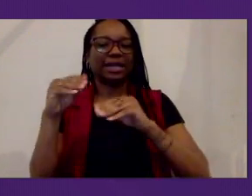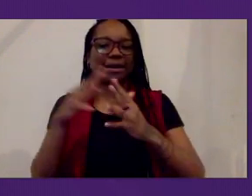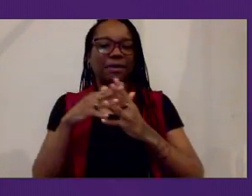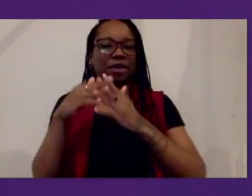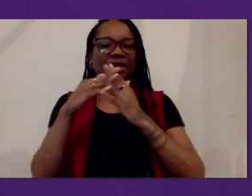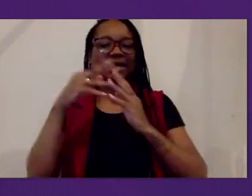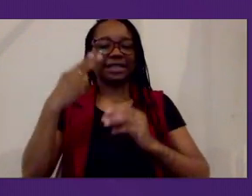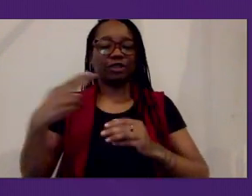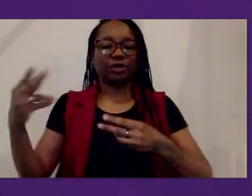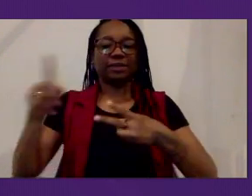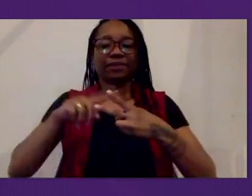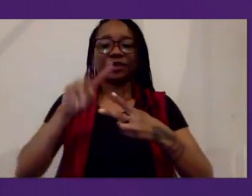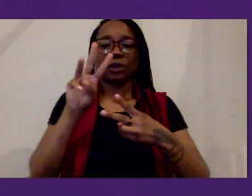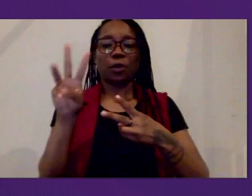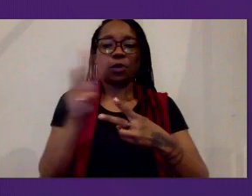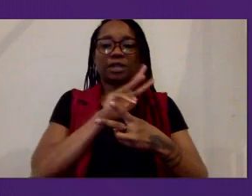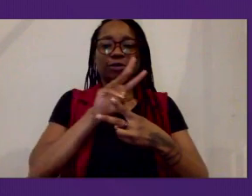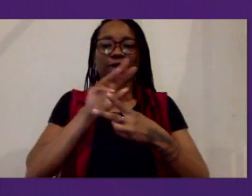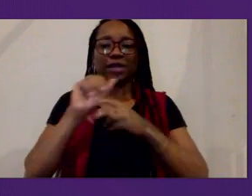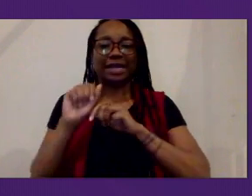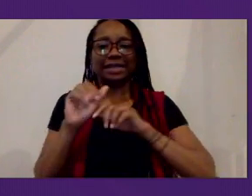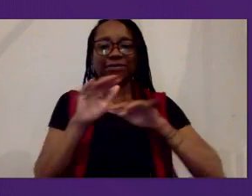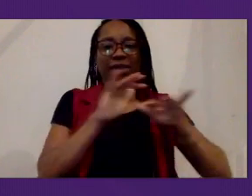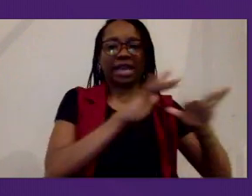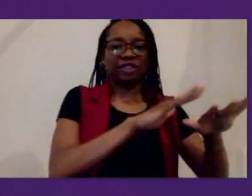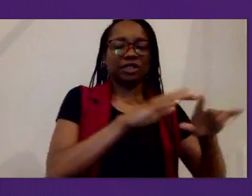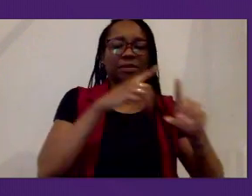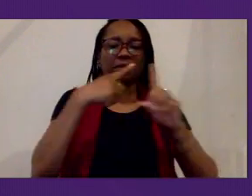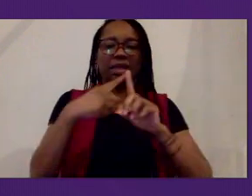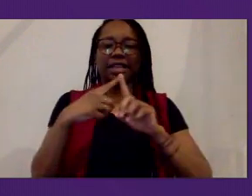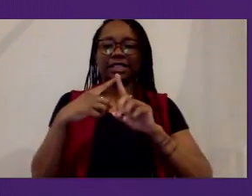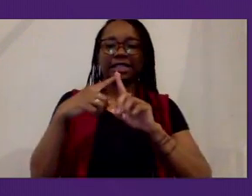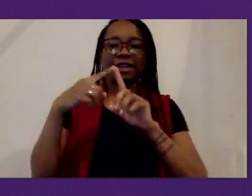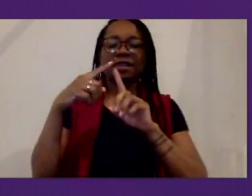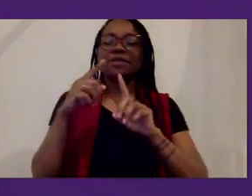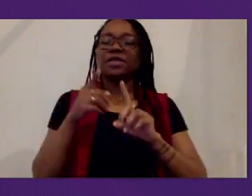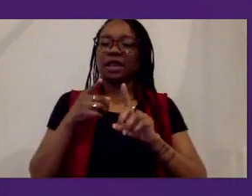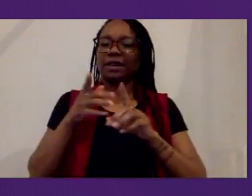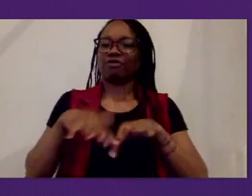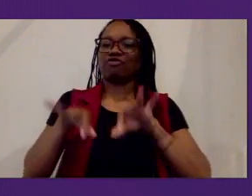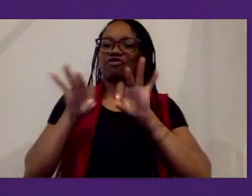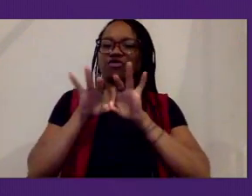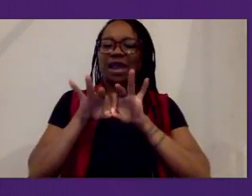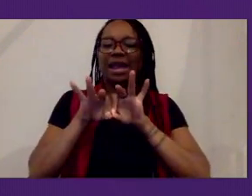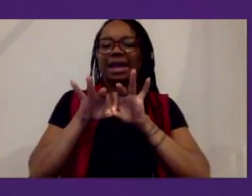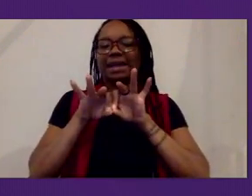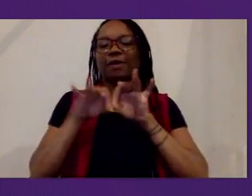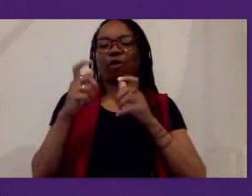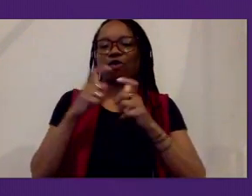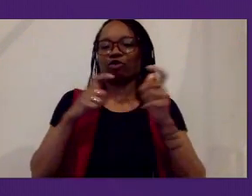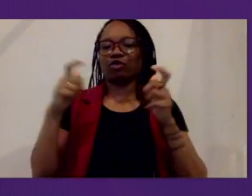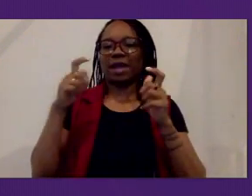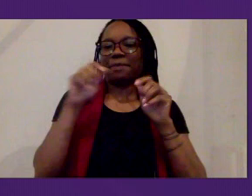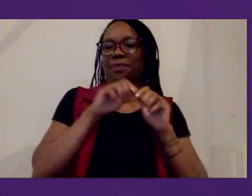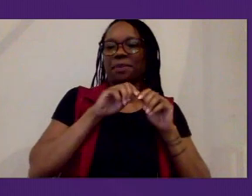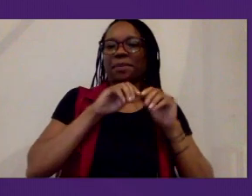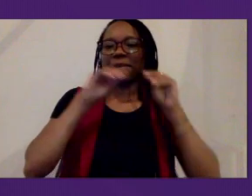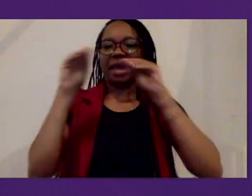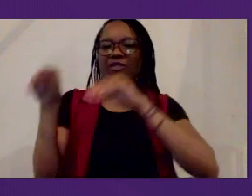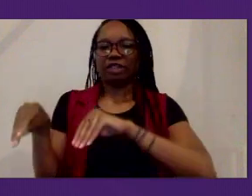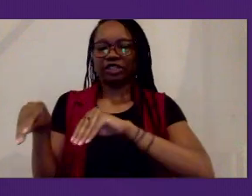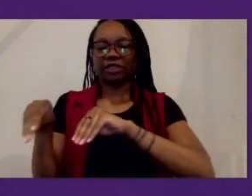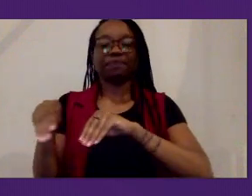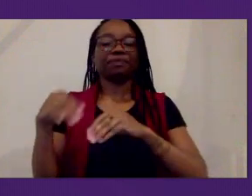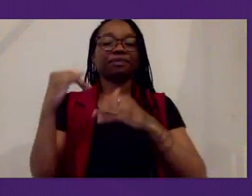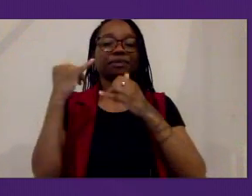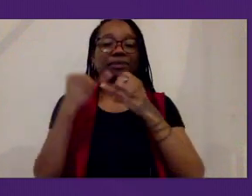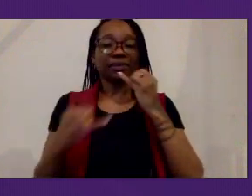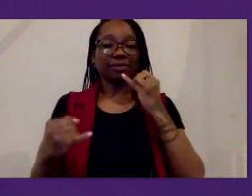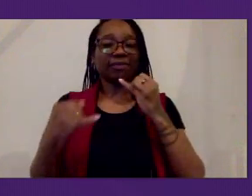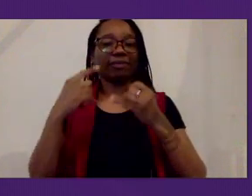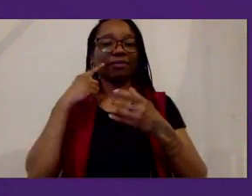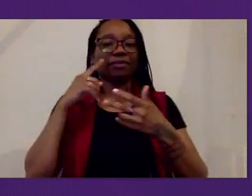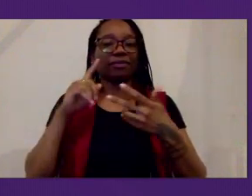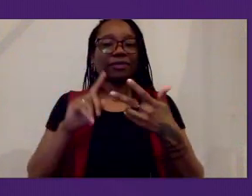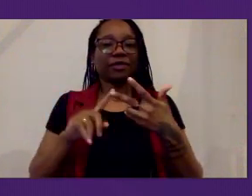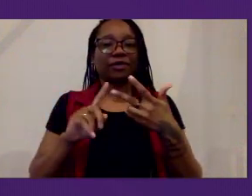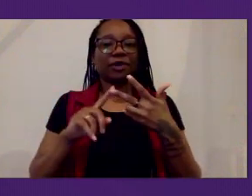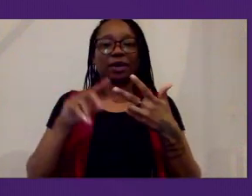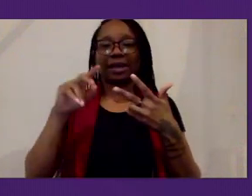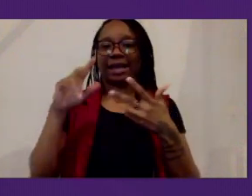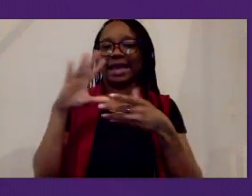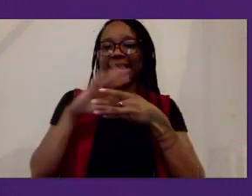Migration. And lastly, for the narrative task and my favorite, students crafted 'where I'm from'